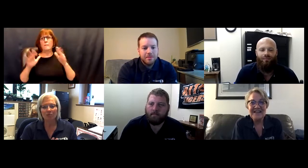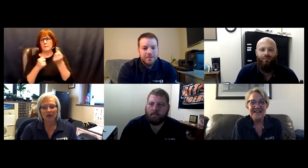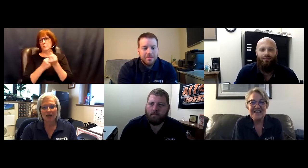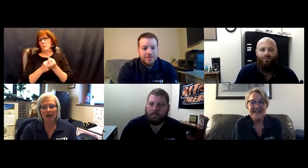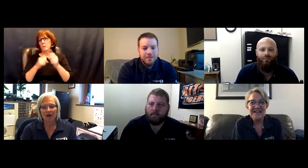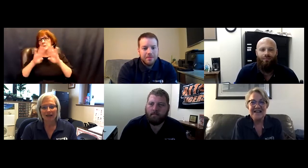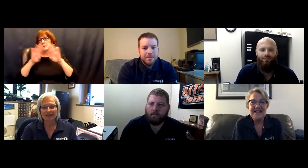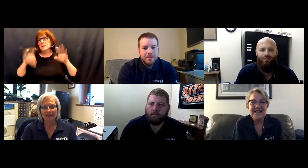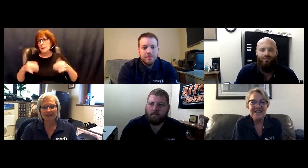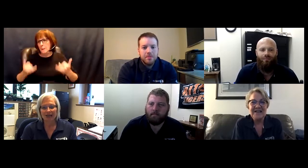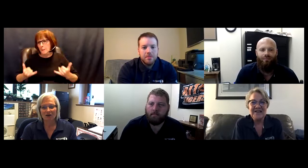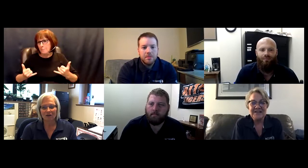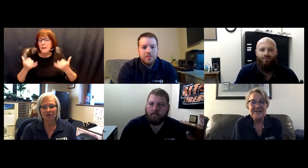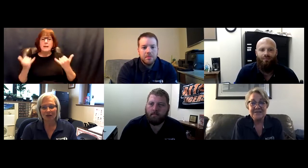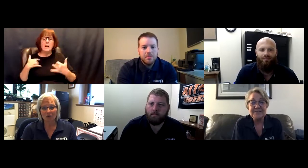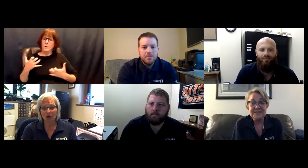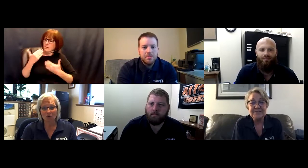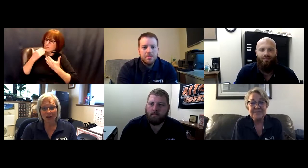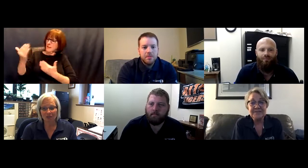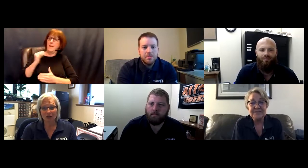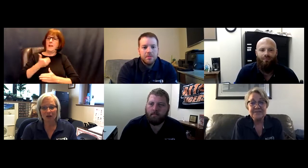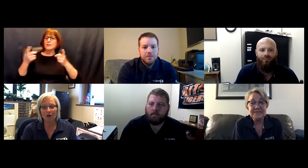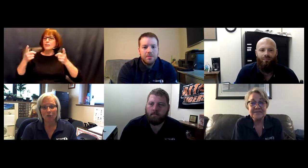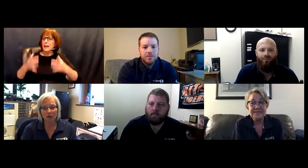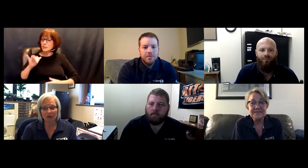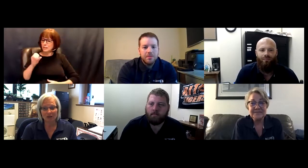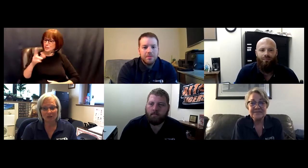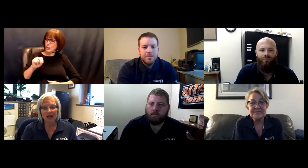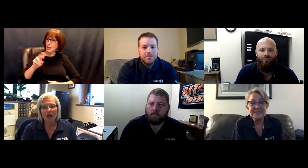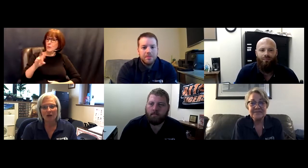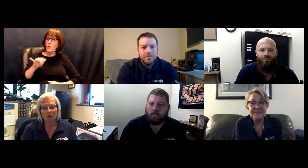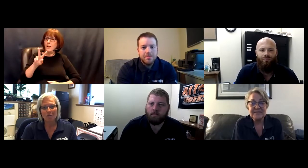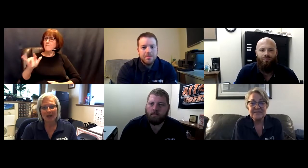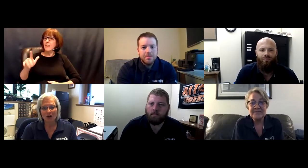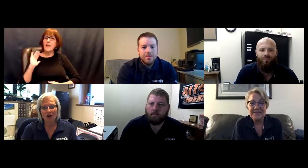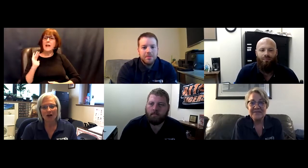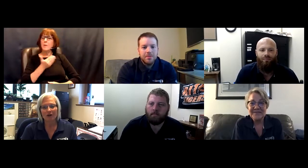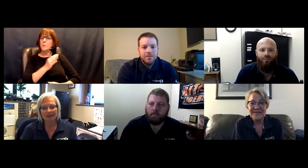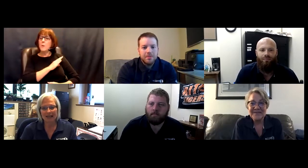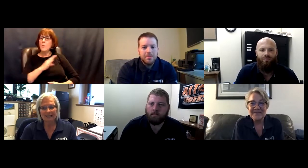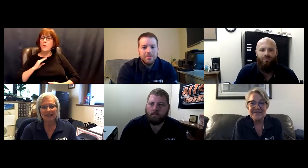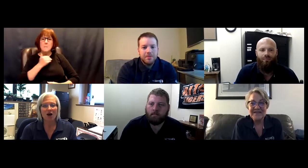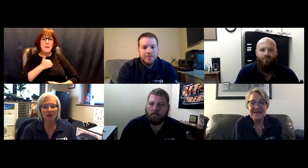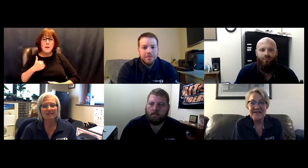Right now I'd like to just thank our Director John Wyvill and our board members who make our attendance at all of these